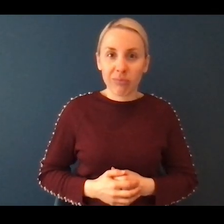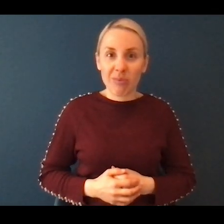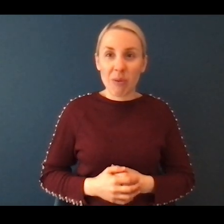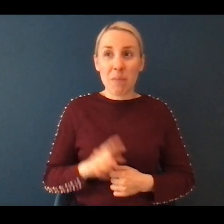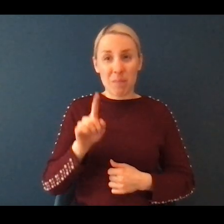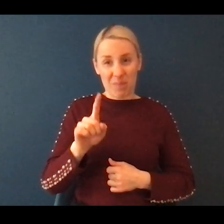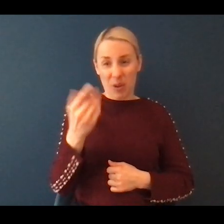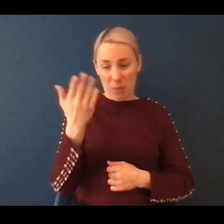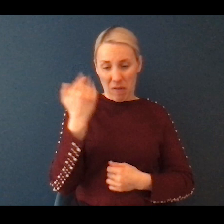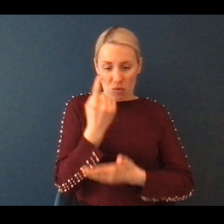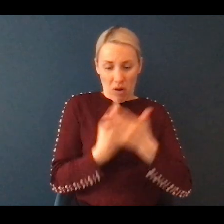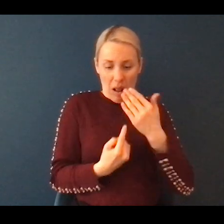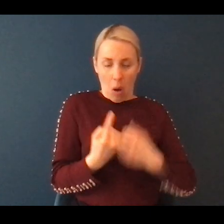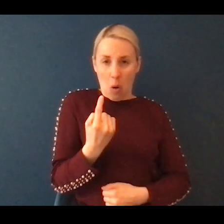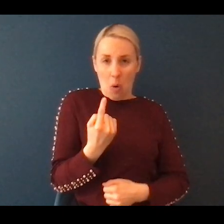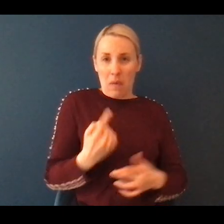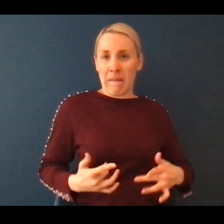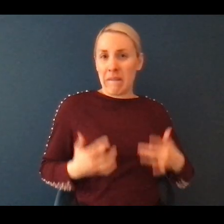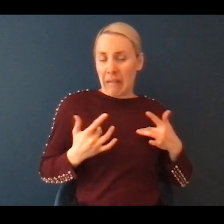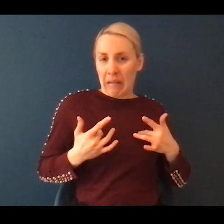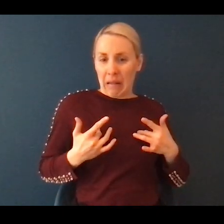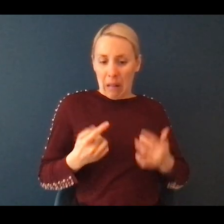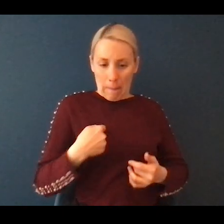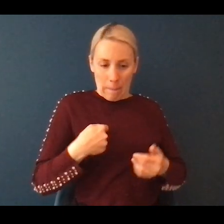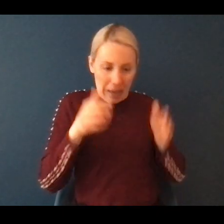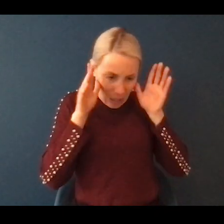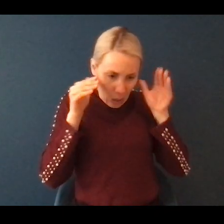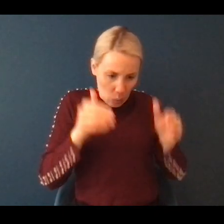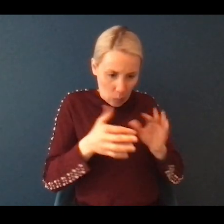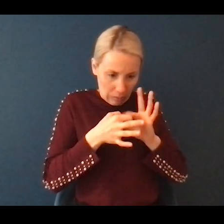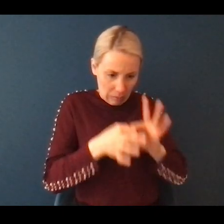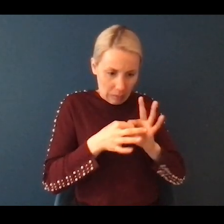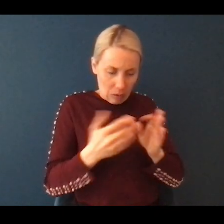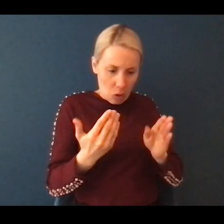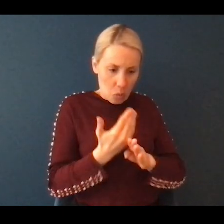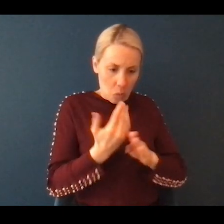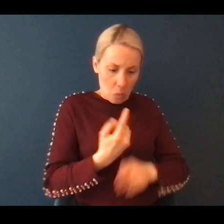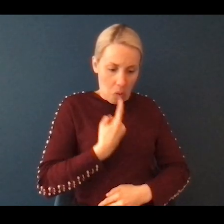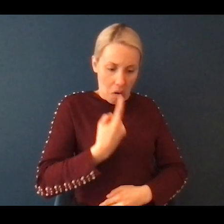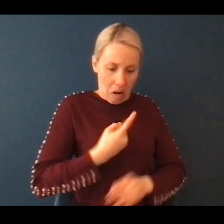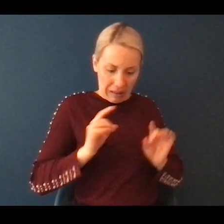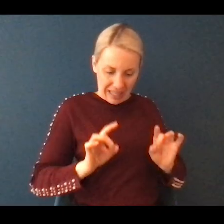the only one who's kind of like really looking at the work so having the opportunity to work